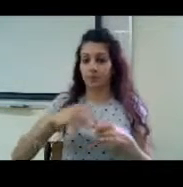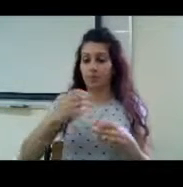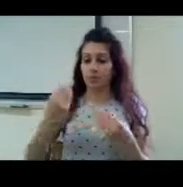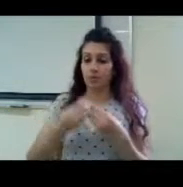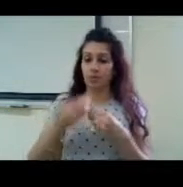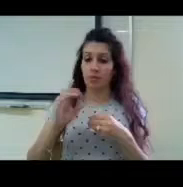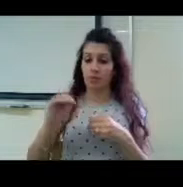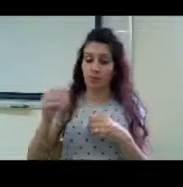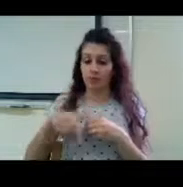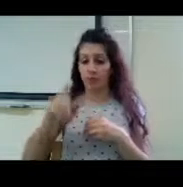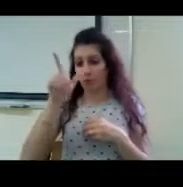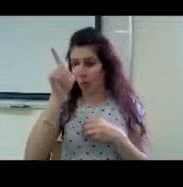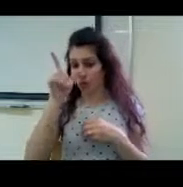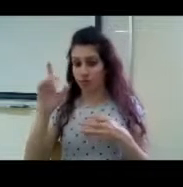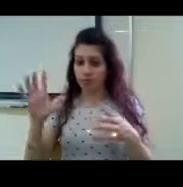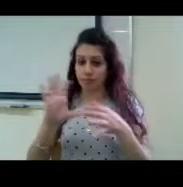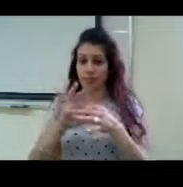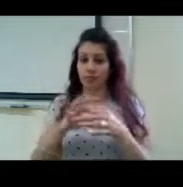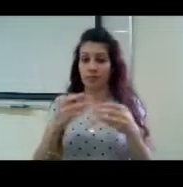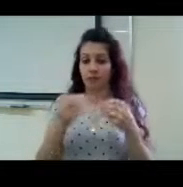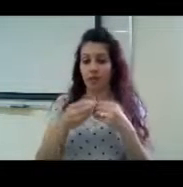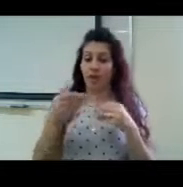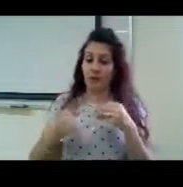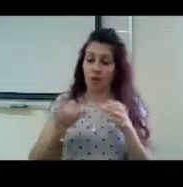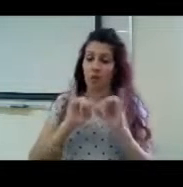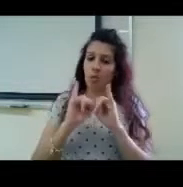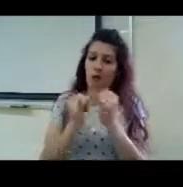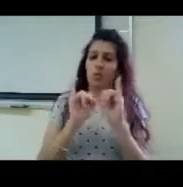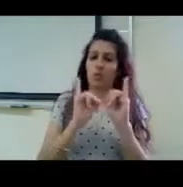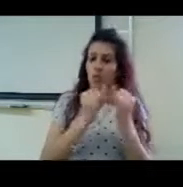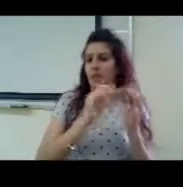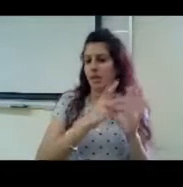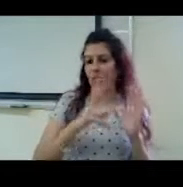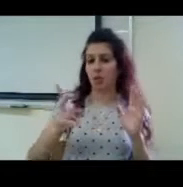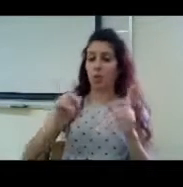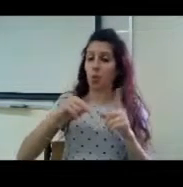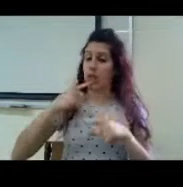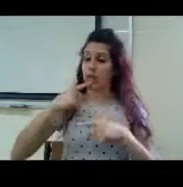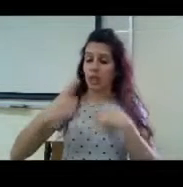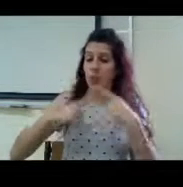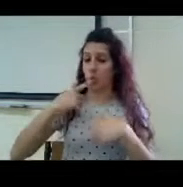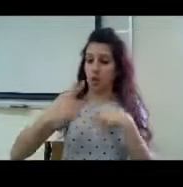SDG 4 and of course with the Jordan response plan that includes vulnerable